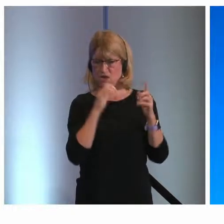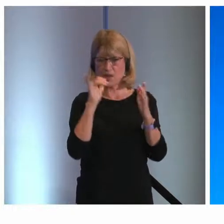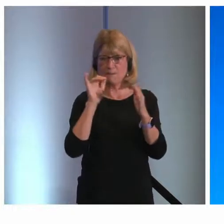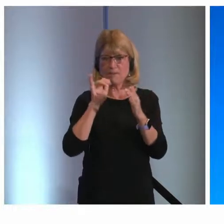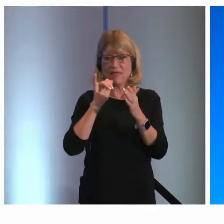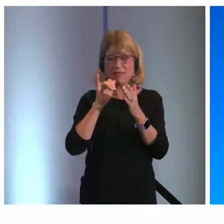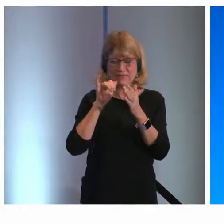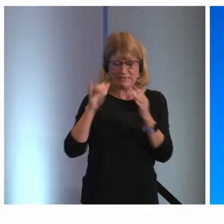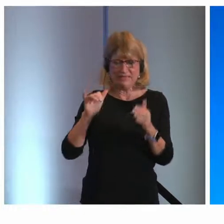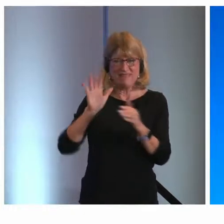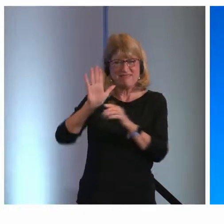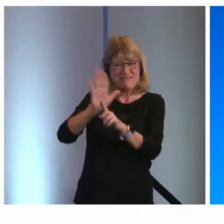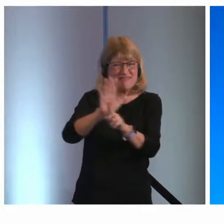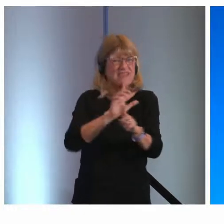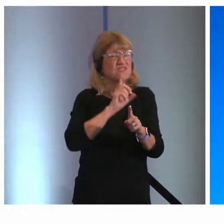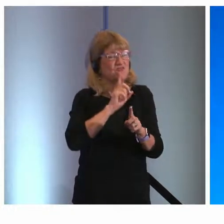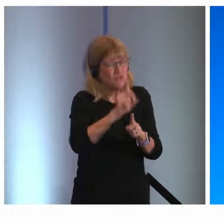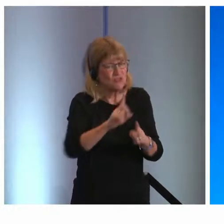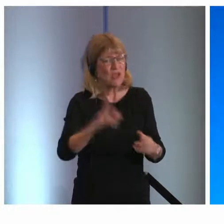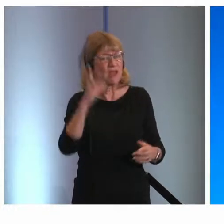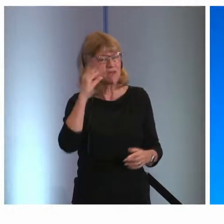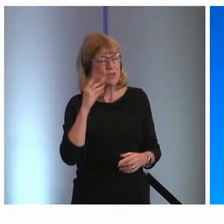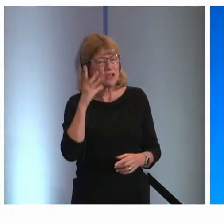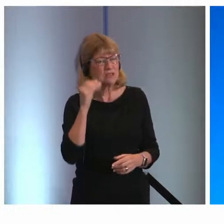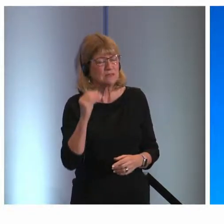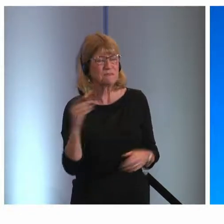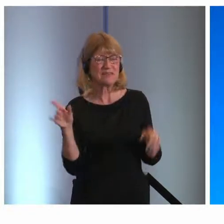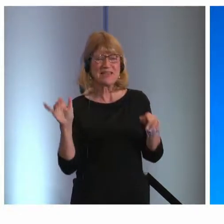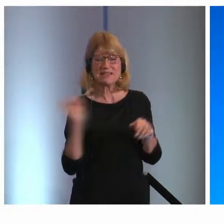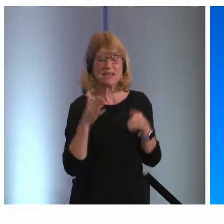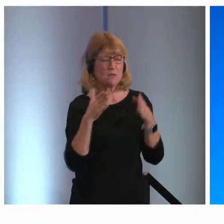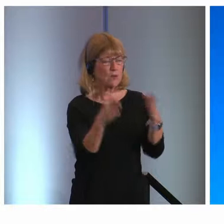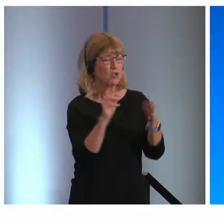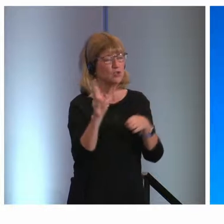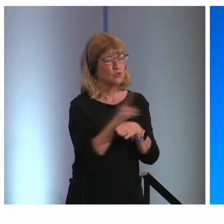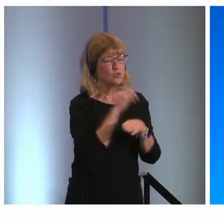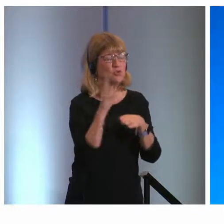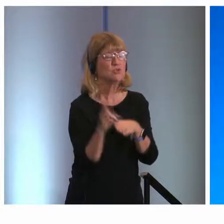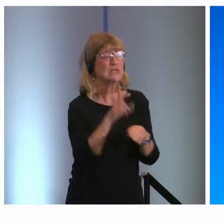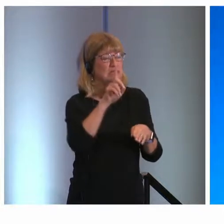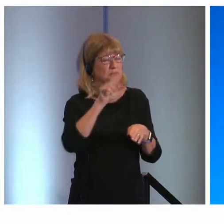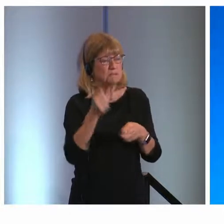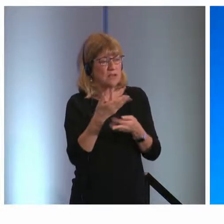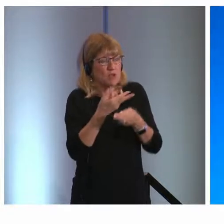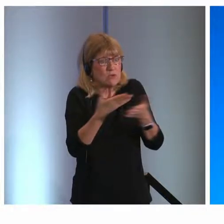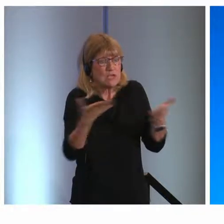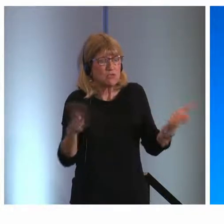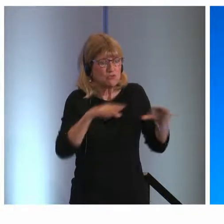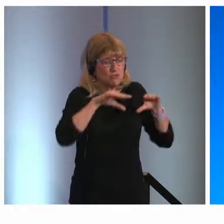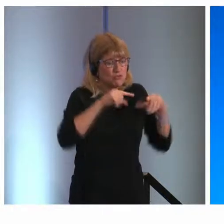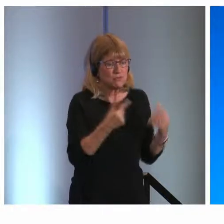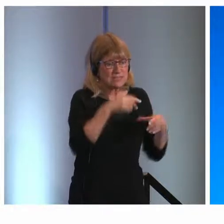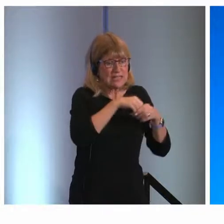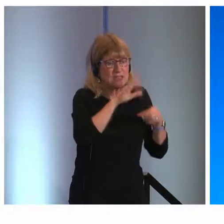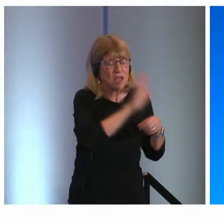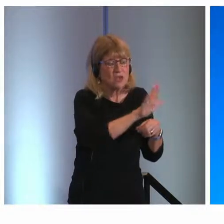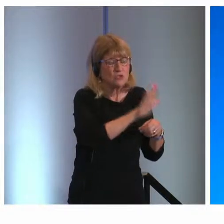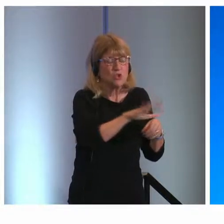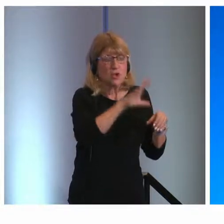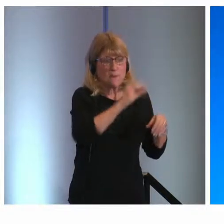to find them. And developing messaging from that lived experience. Because you want it to be authentic. And just like you're utilizing